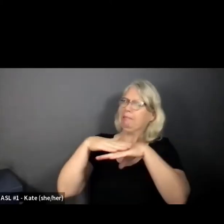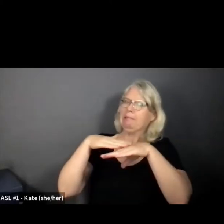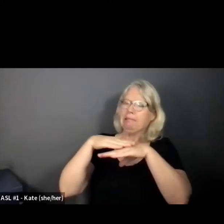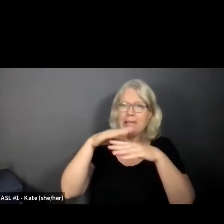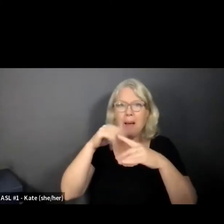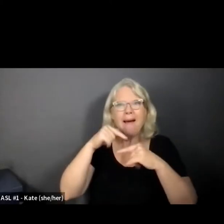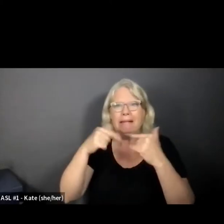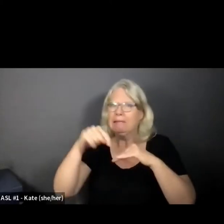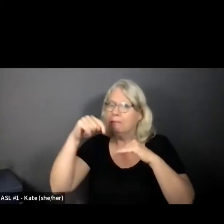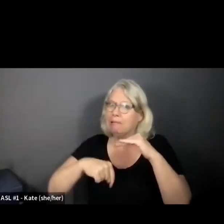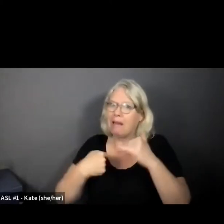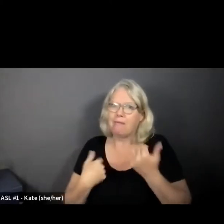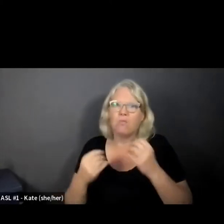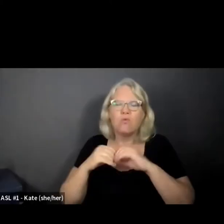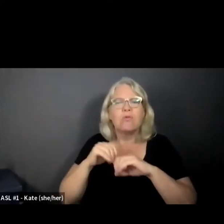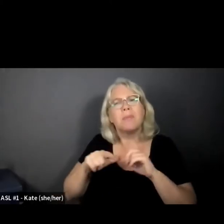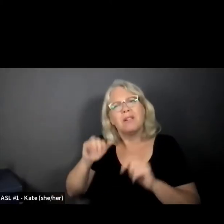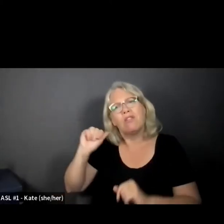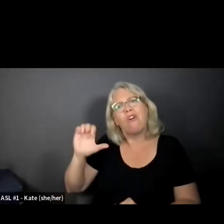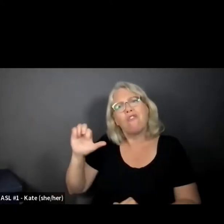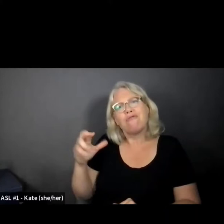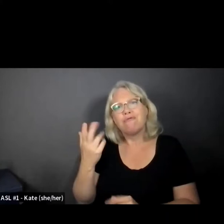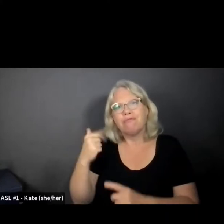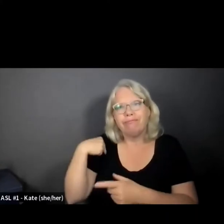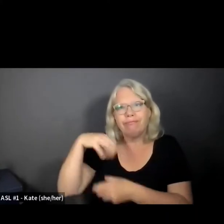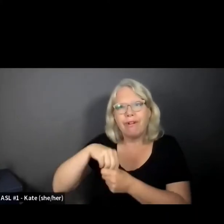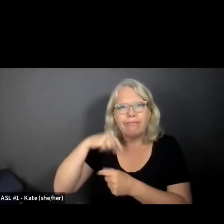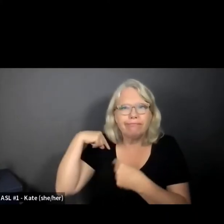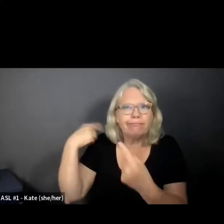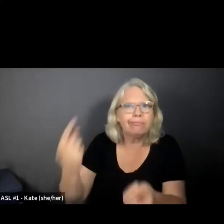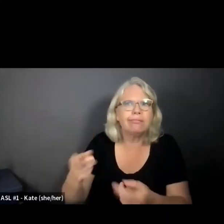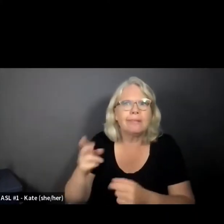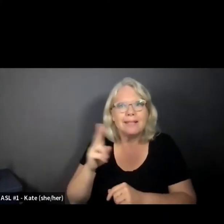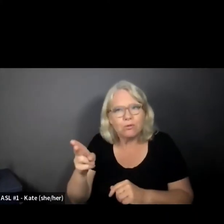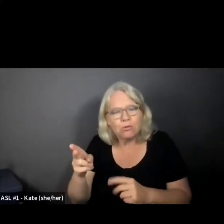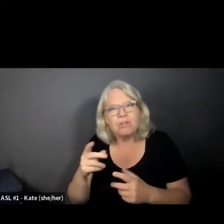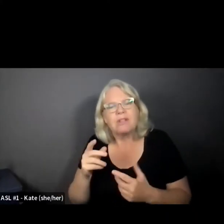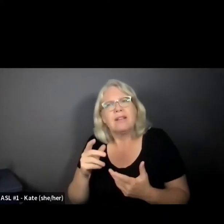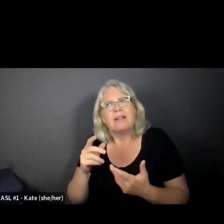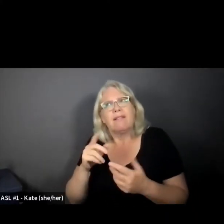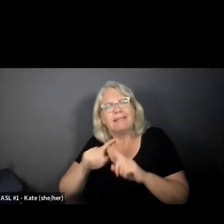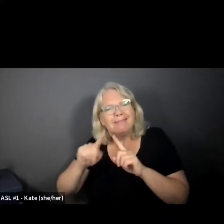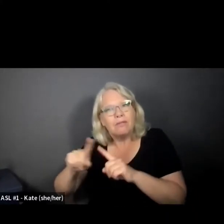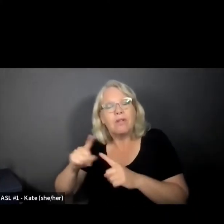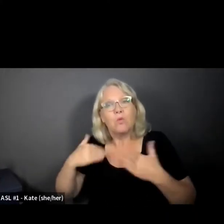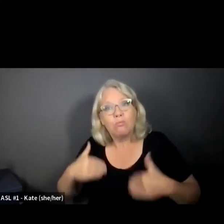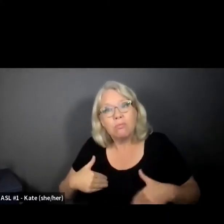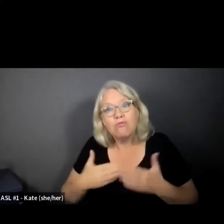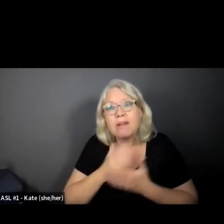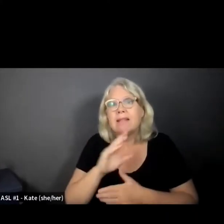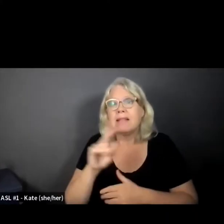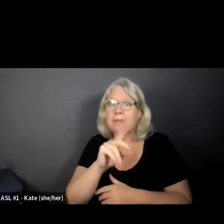OF THE LITIGATION HISTORY AND THE MANY IMPORTANT HUMAN RIGHTS DISABILITY CASES THAT HAVE COME